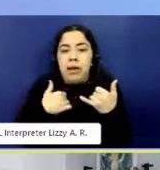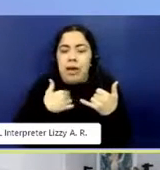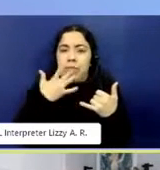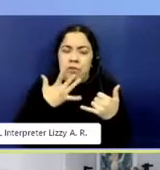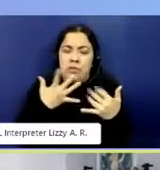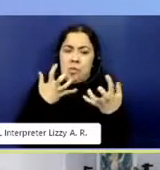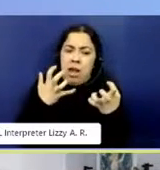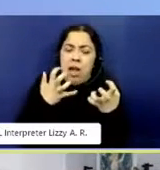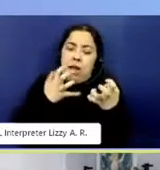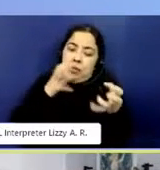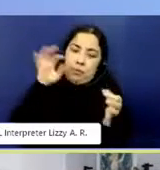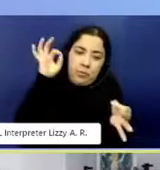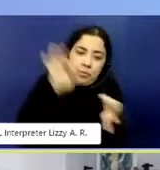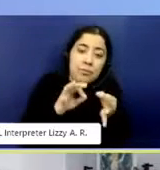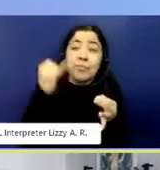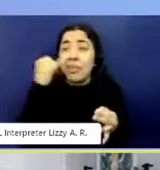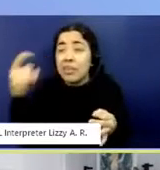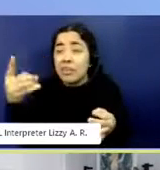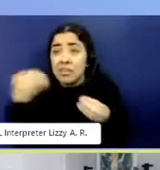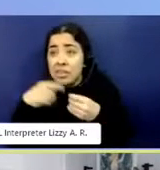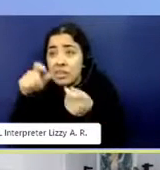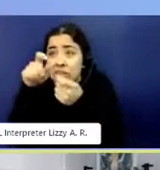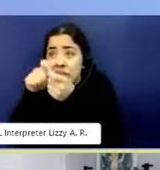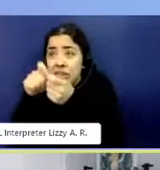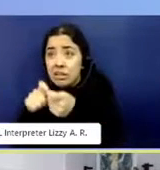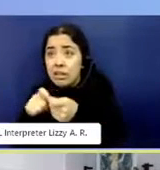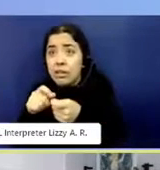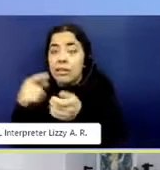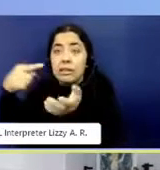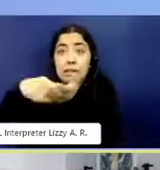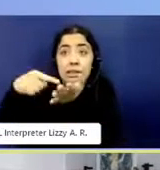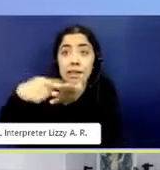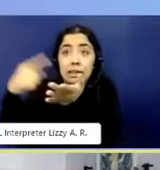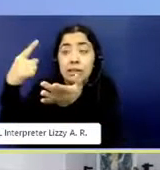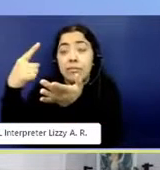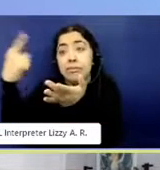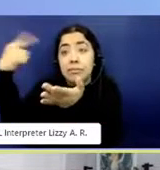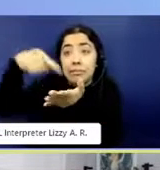find myself going through the same details repeatedly to ensure they're exactly right